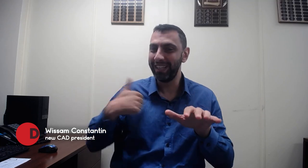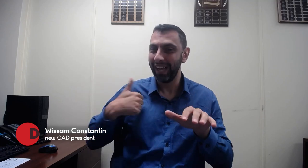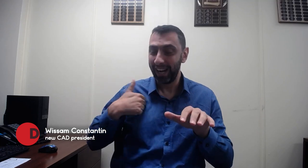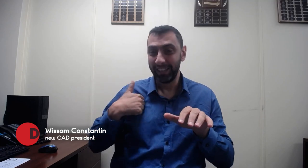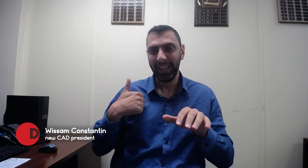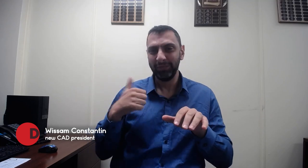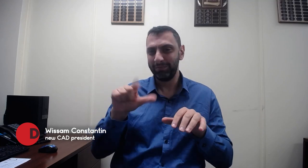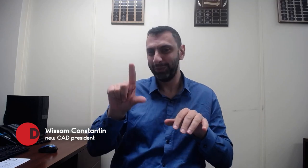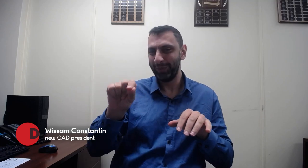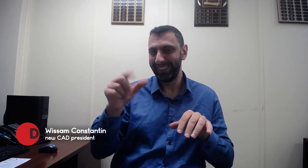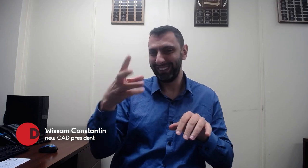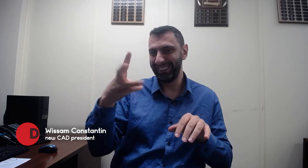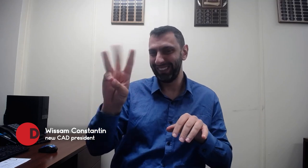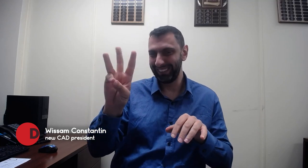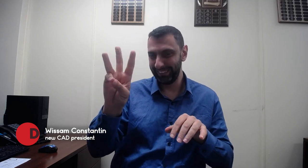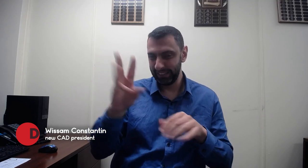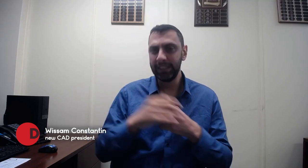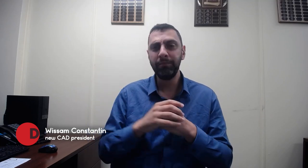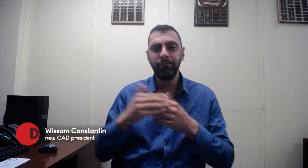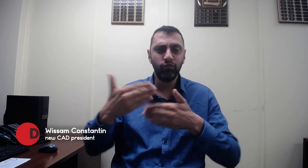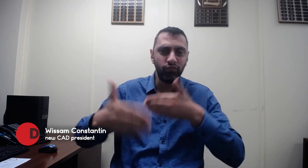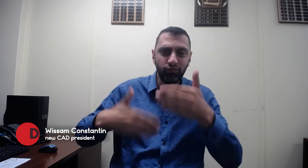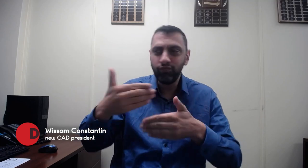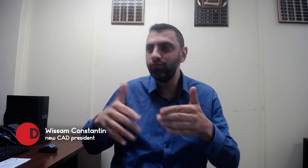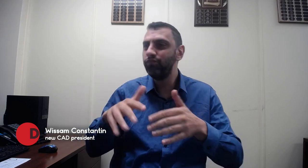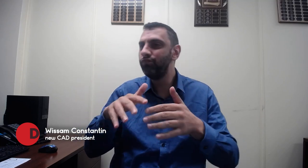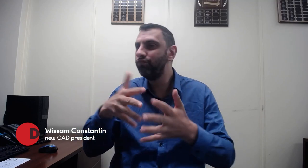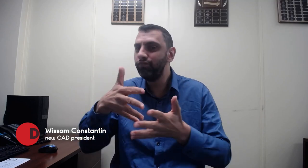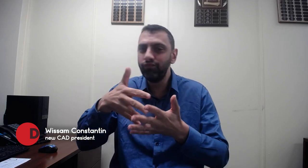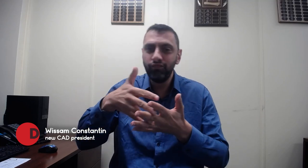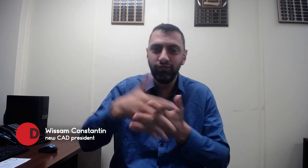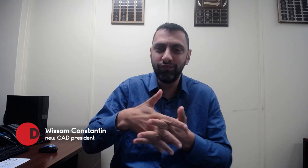I moved to Canada in 2016.